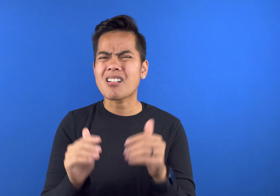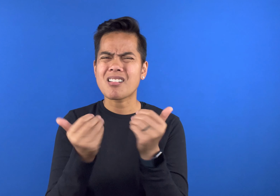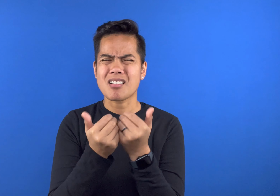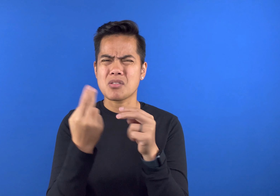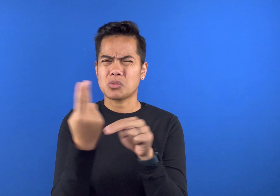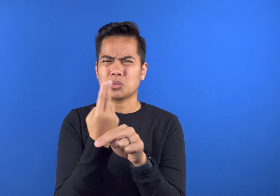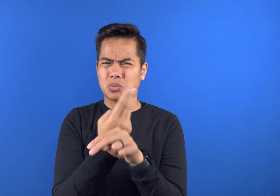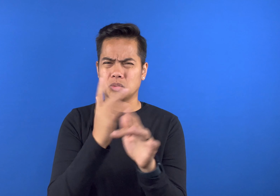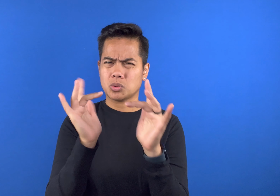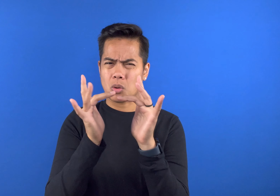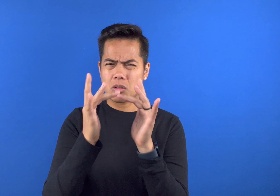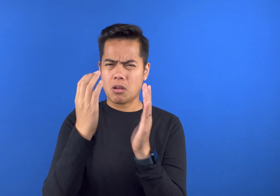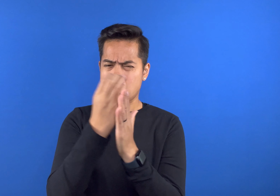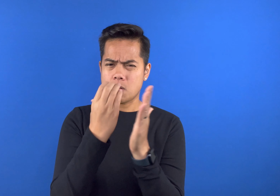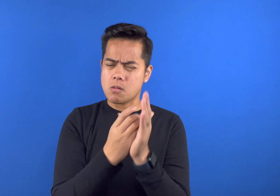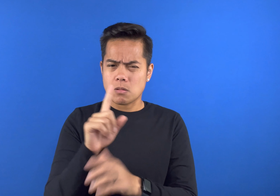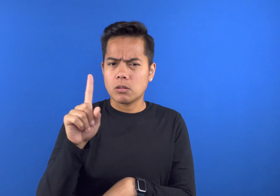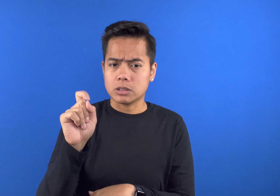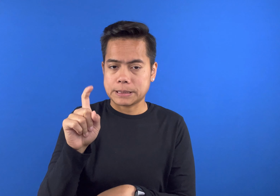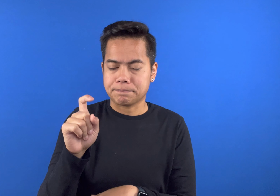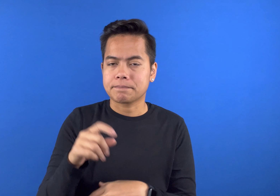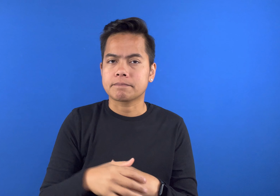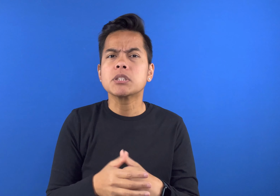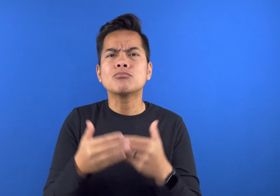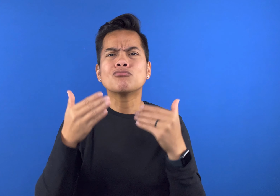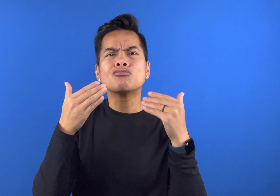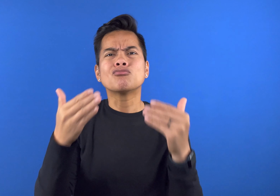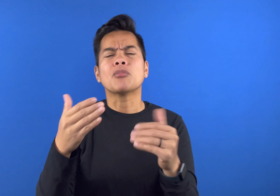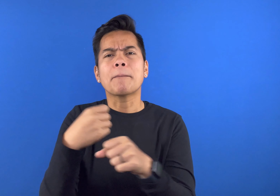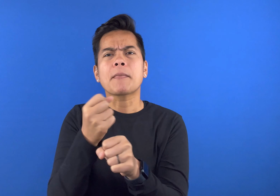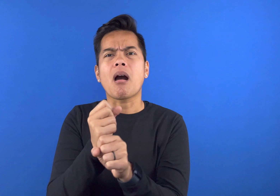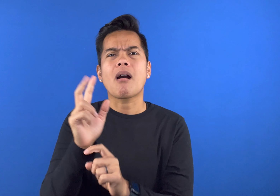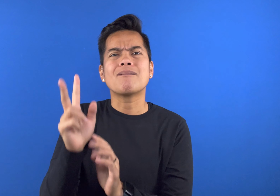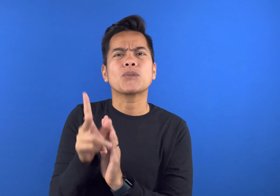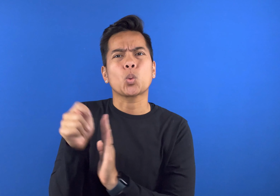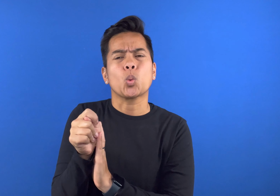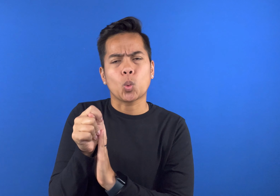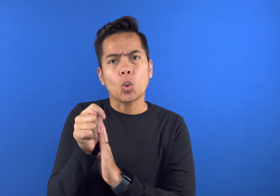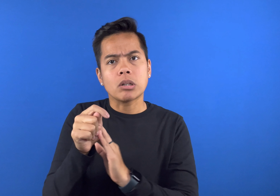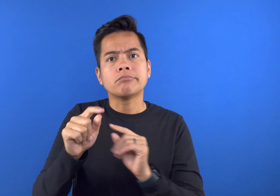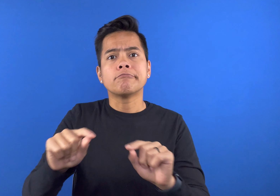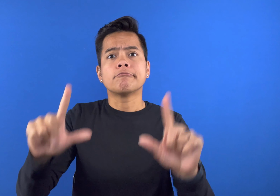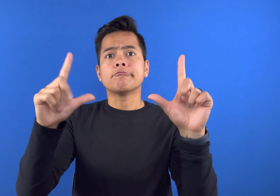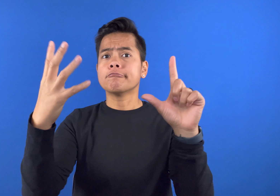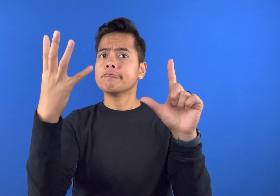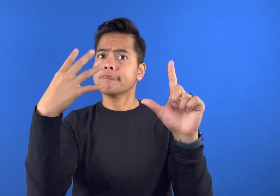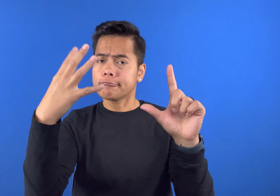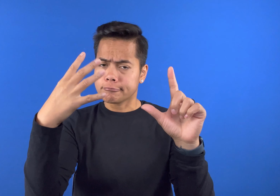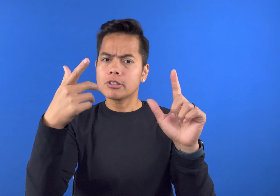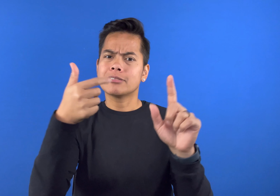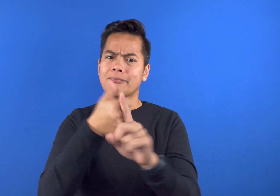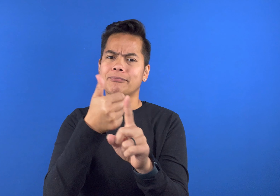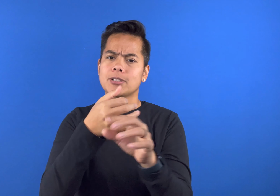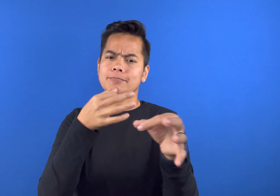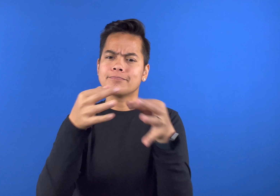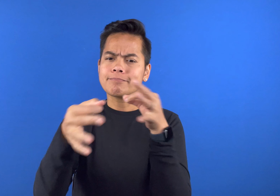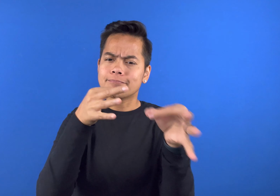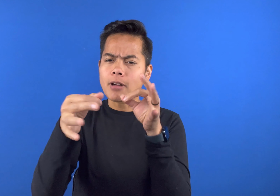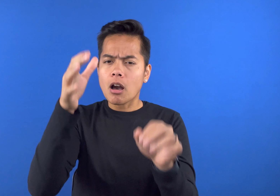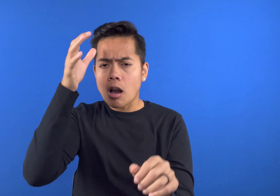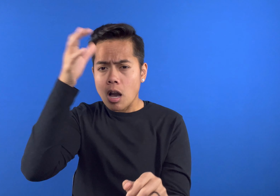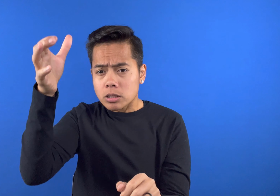How to use online classes? Create a video of you explaining the concept,